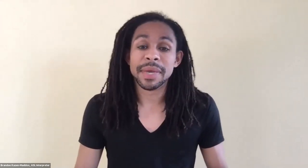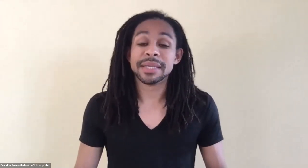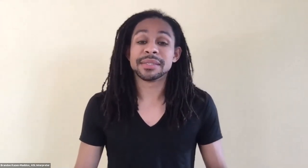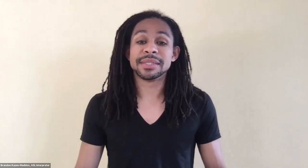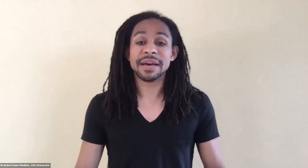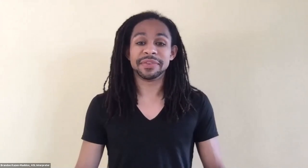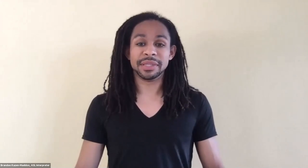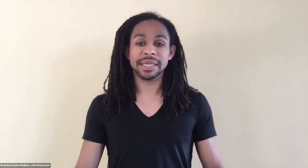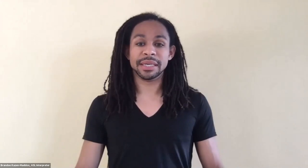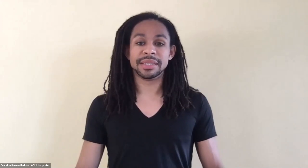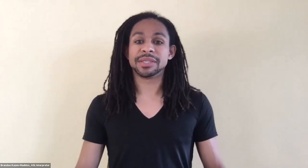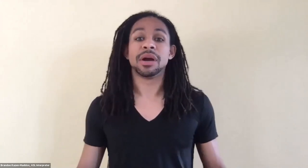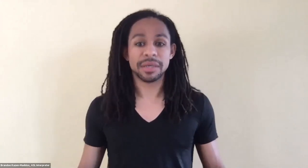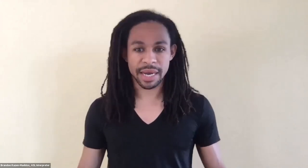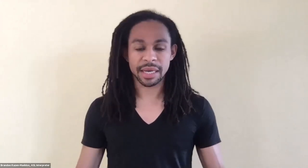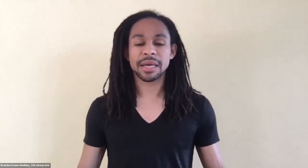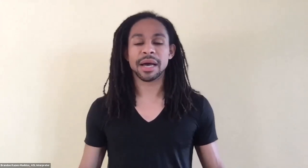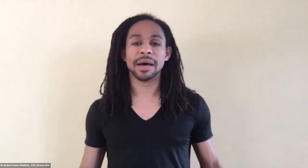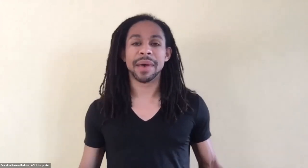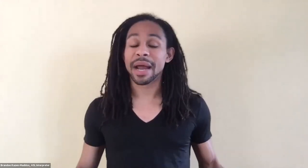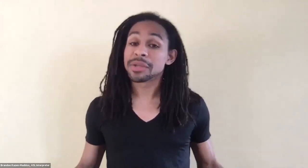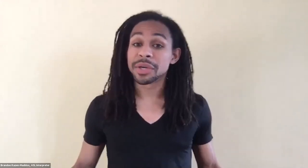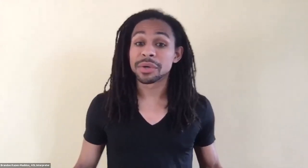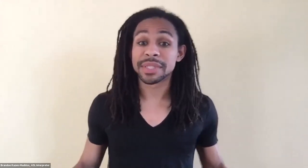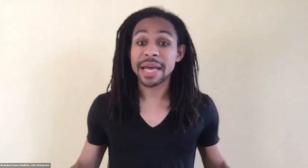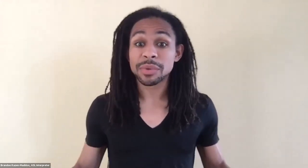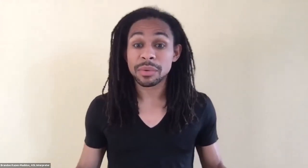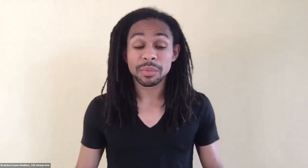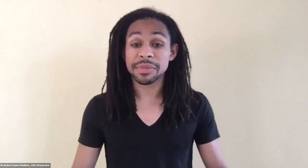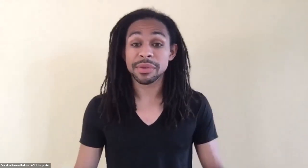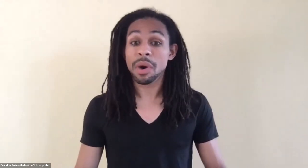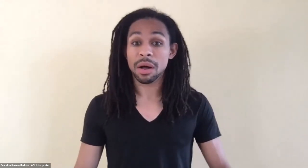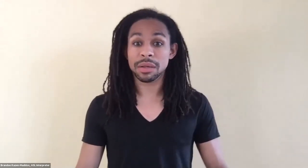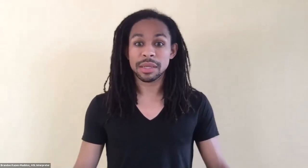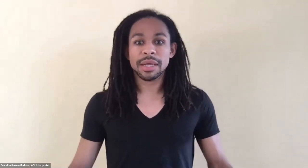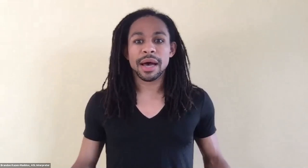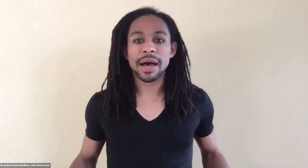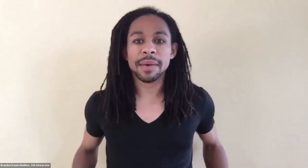it is definitely disheartening, and I also stand with you all.